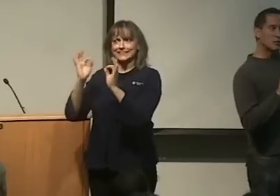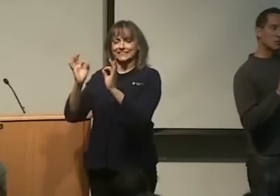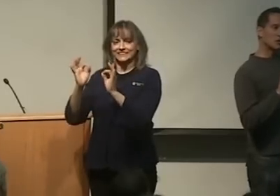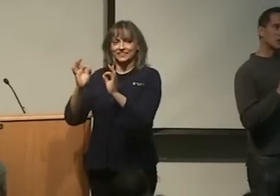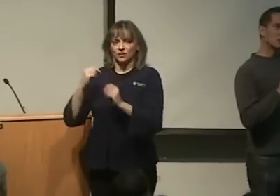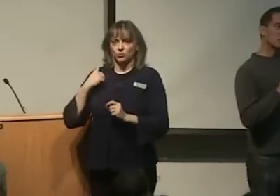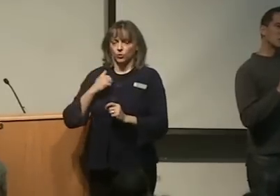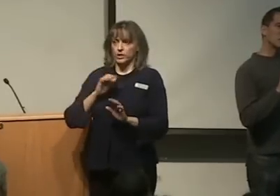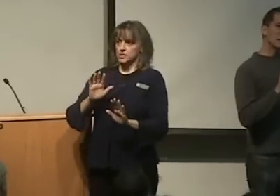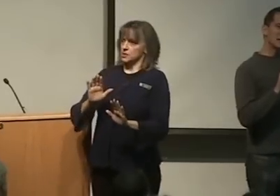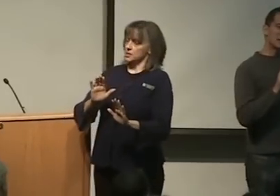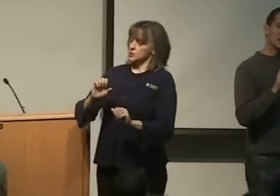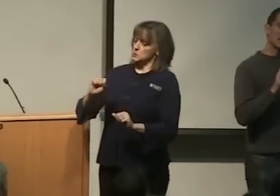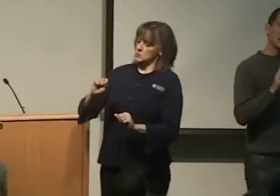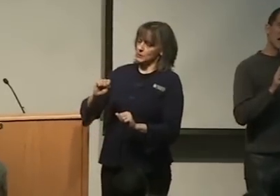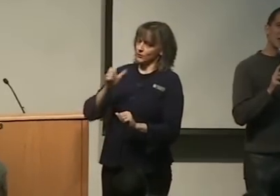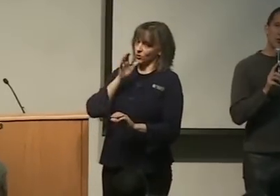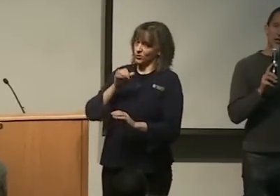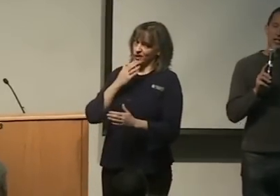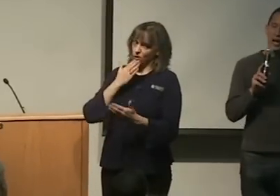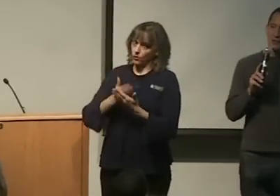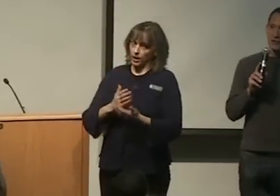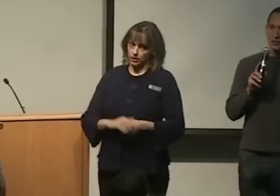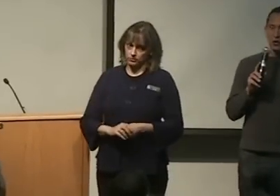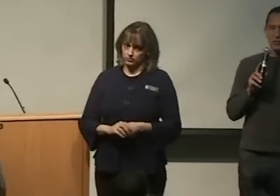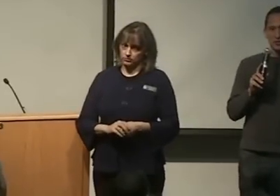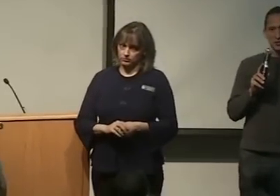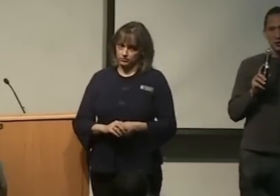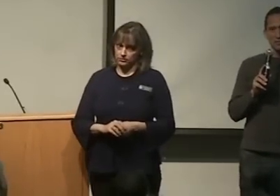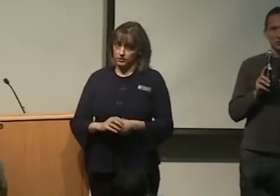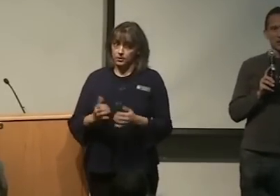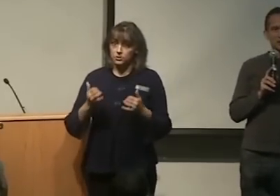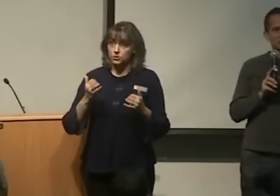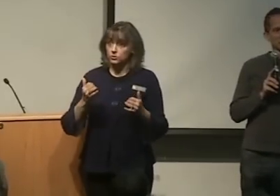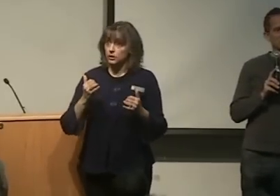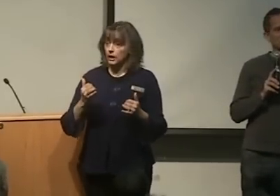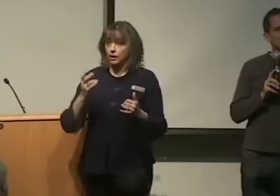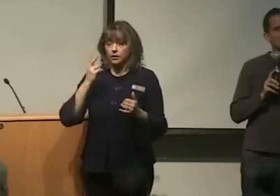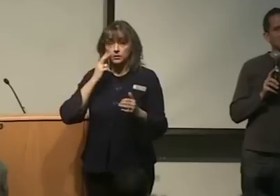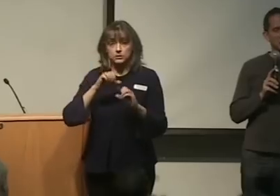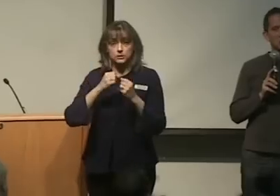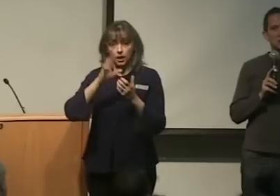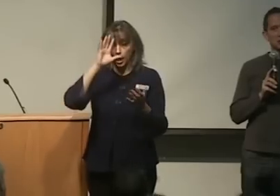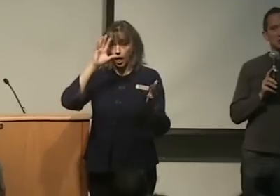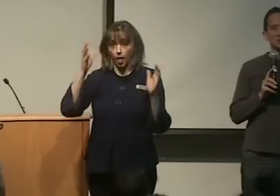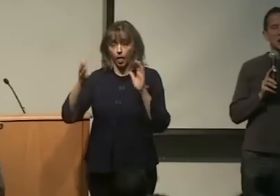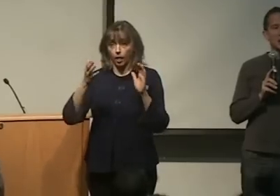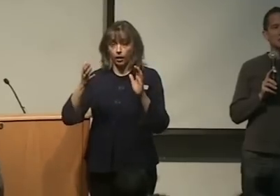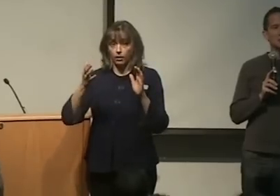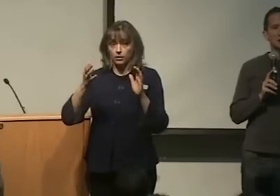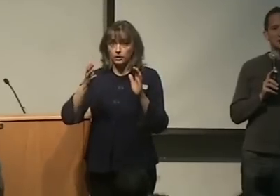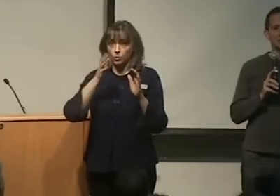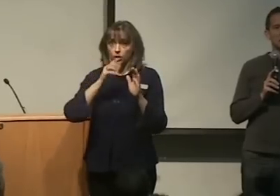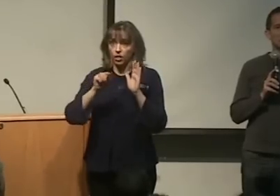Which means that now that we're in a time of enormous disruption we're at a disadvantage. This would be a good time to be in the computer business